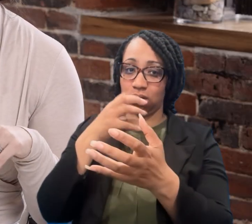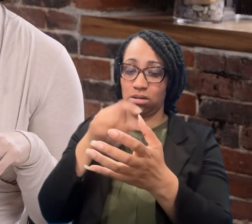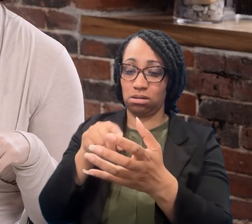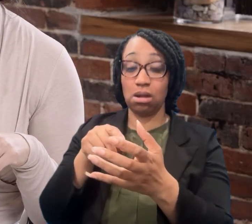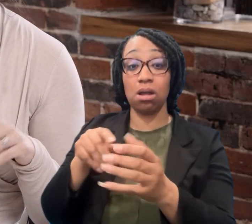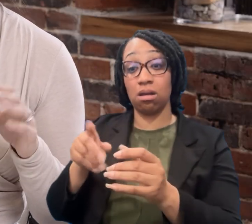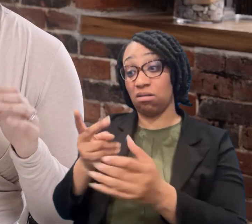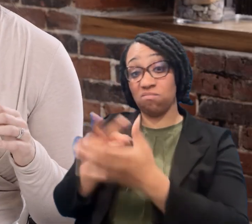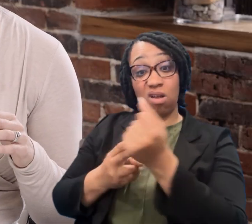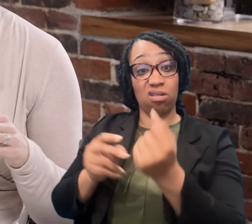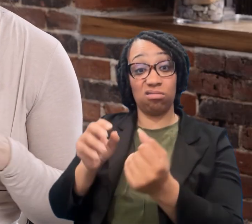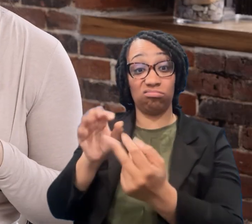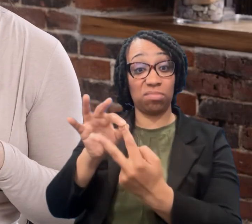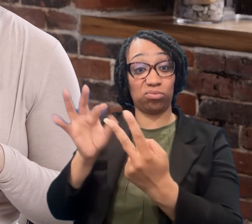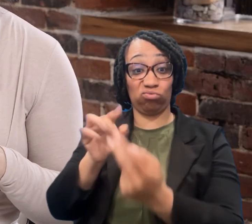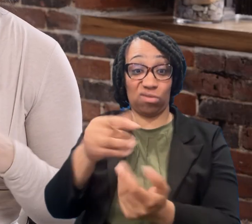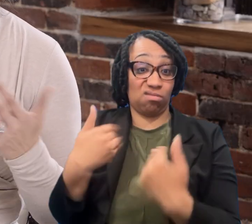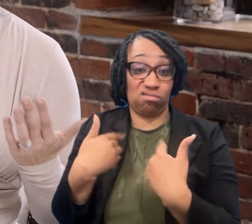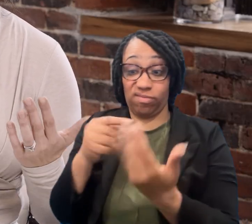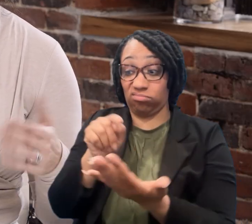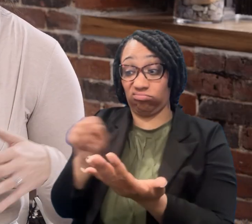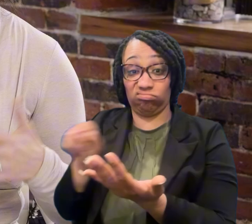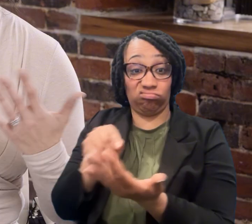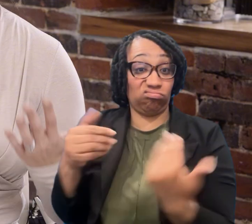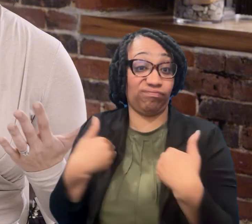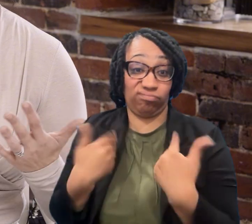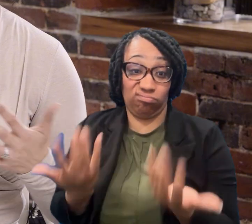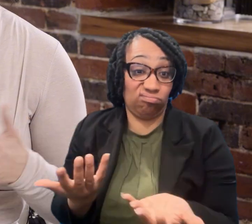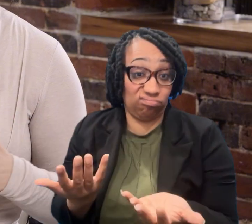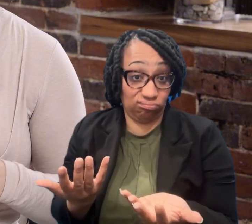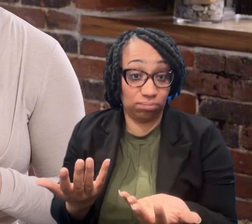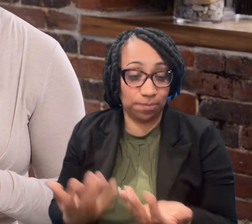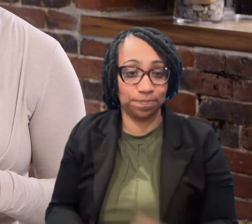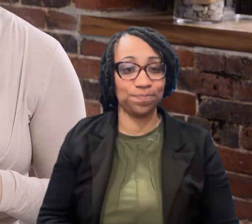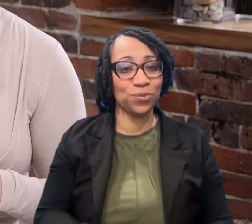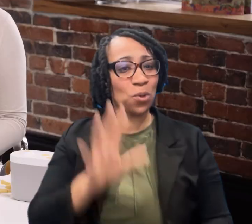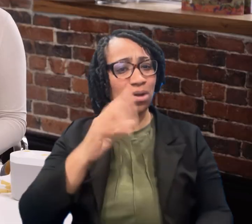there with a little bit of water and they go in the microwave to steam to sanitize them.